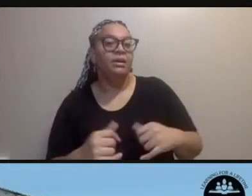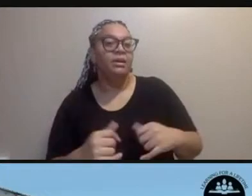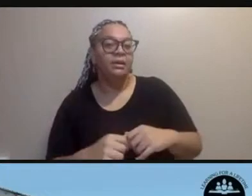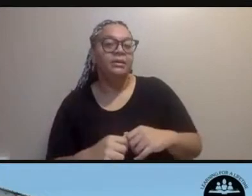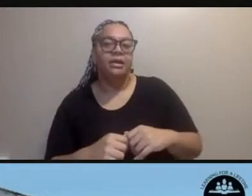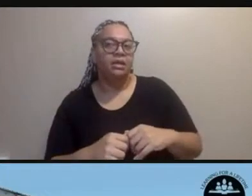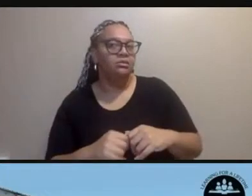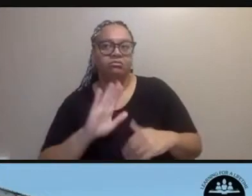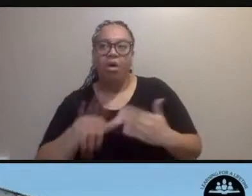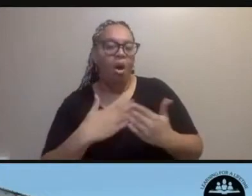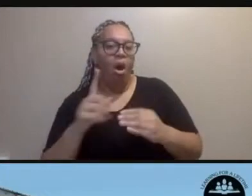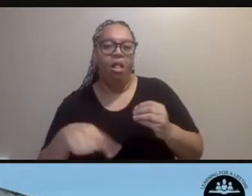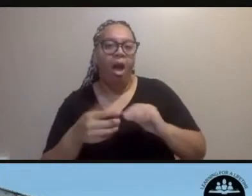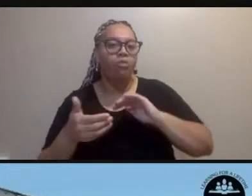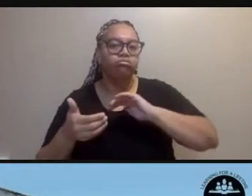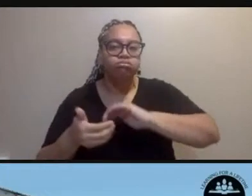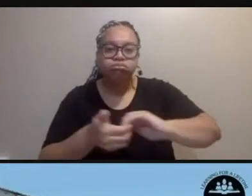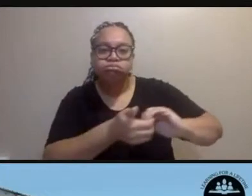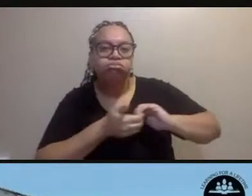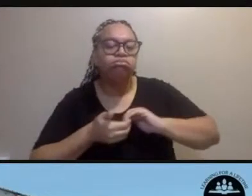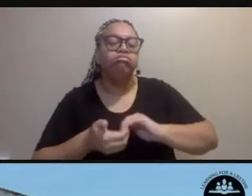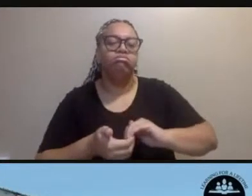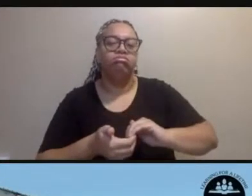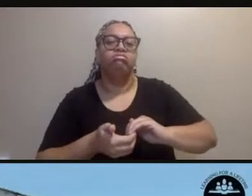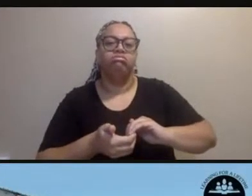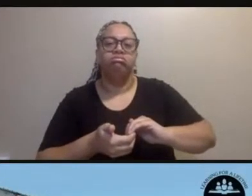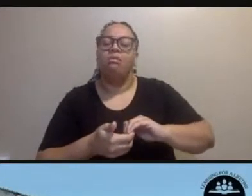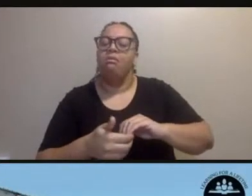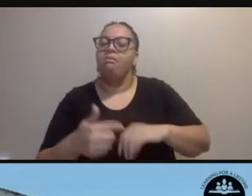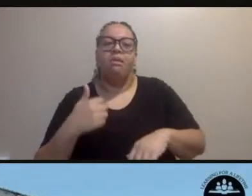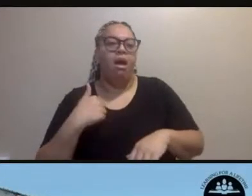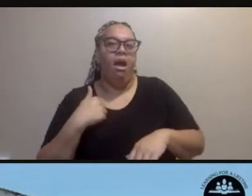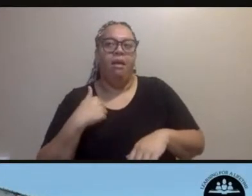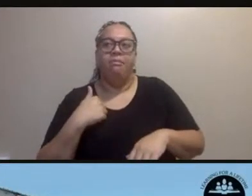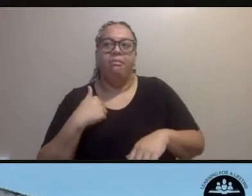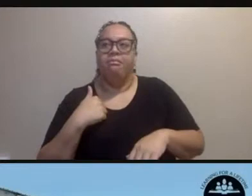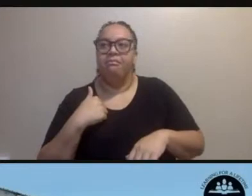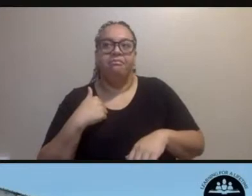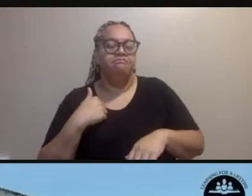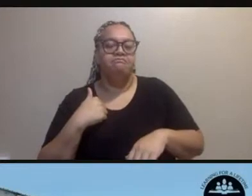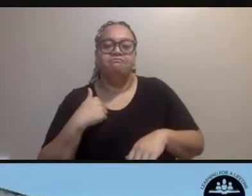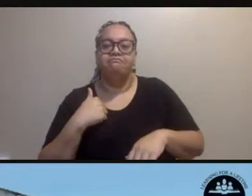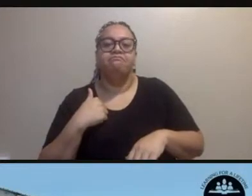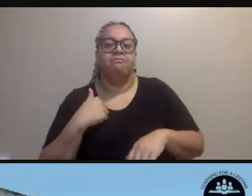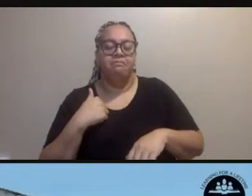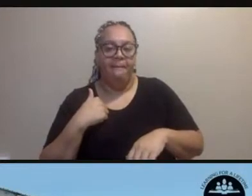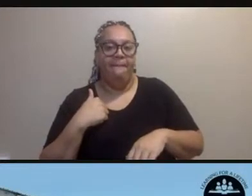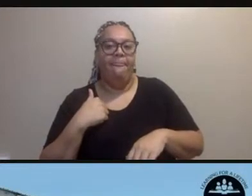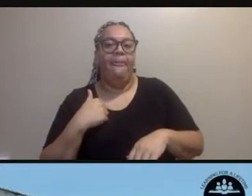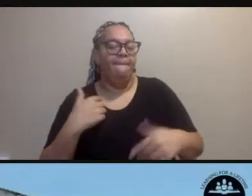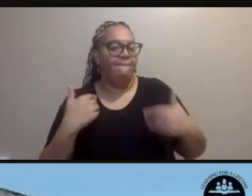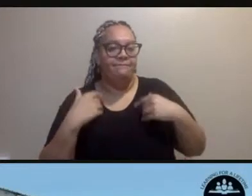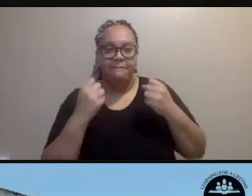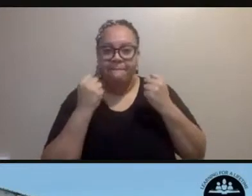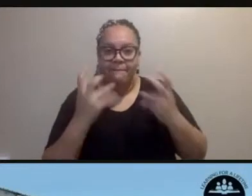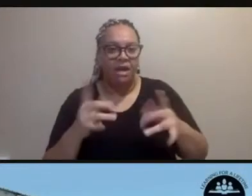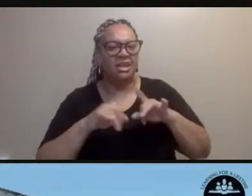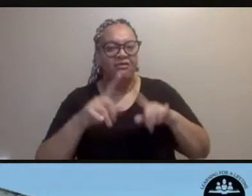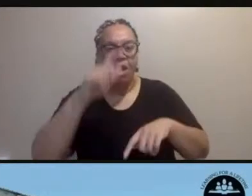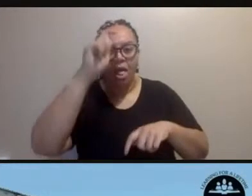THE POSITION I'M IN NOW THAT'S